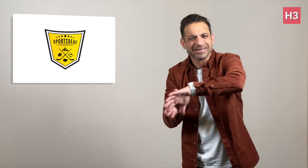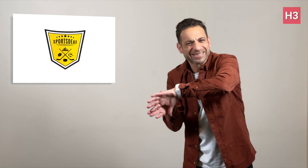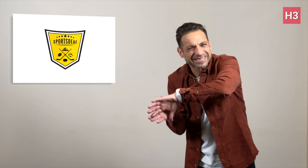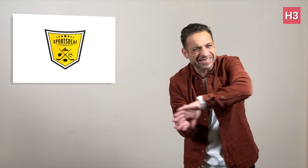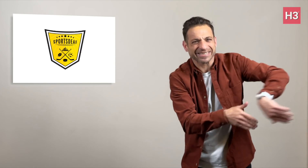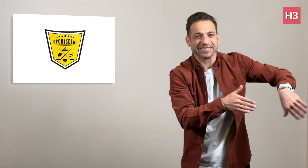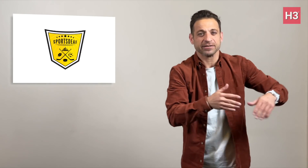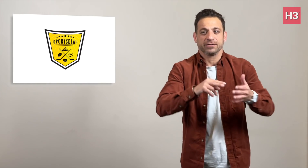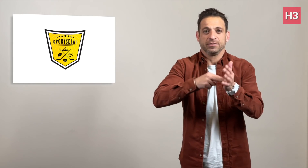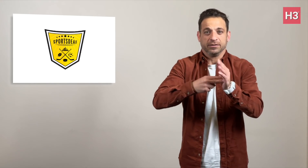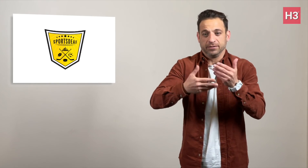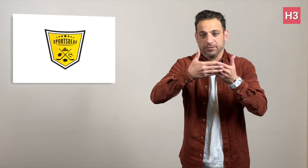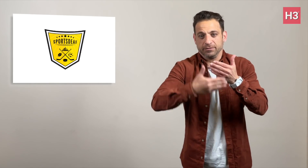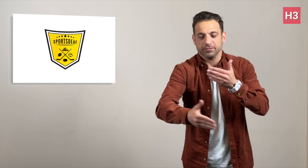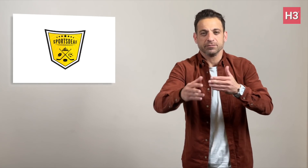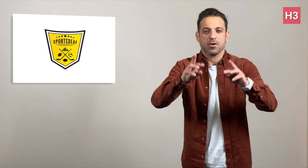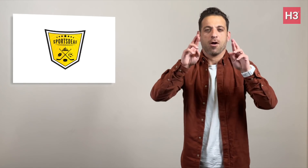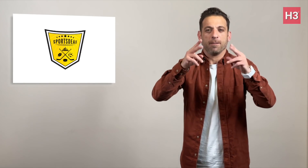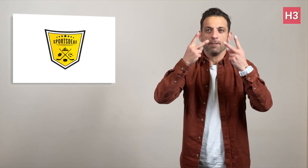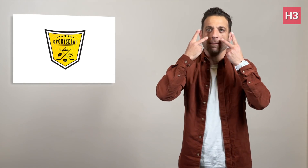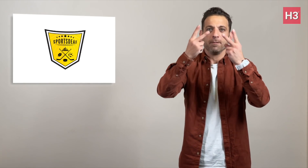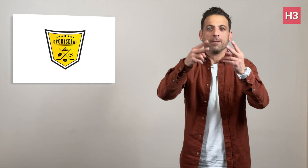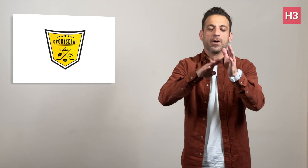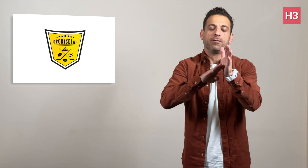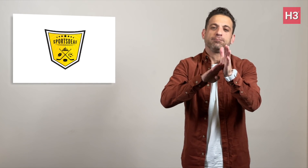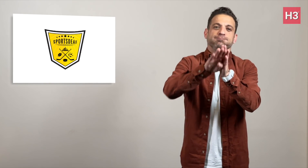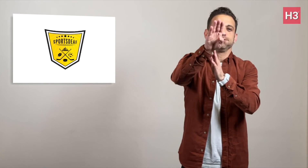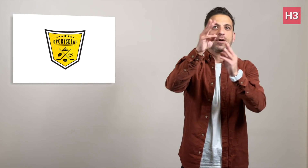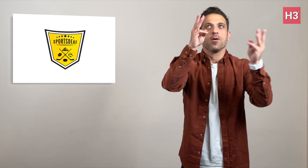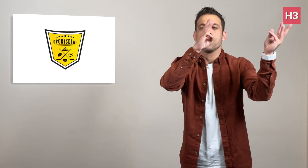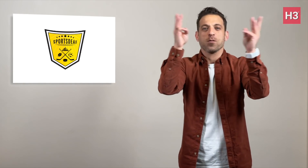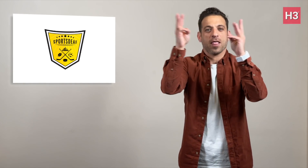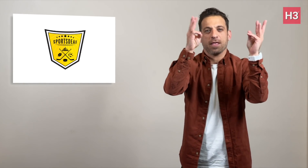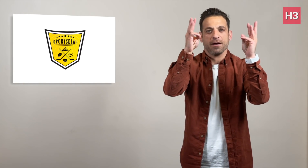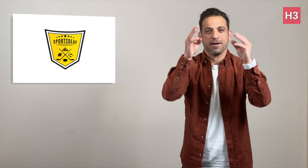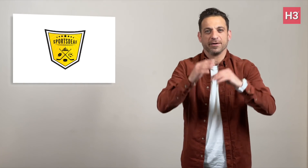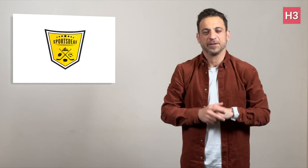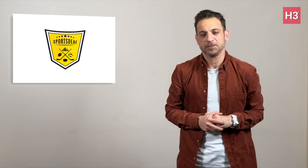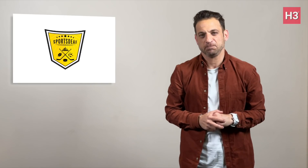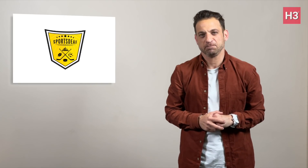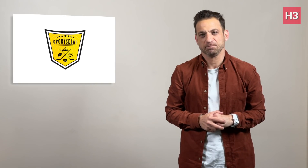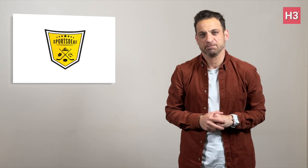so we can truly enjoy the rest of the Games.